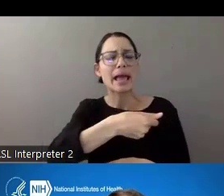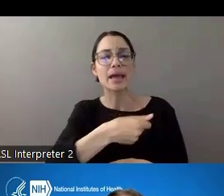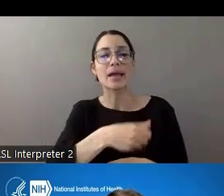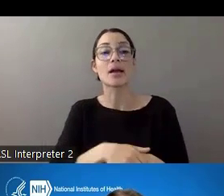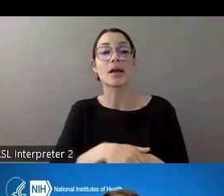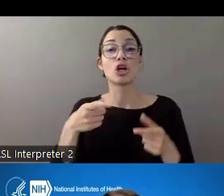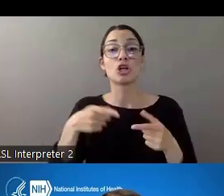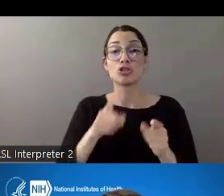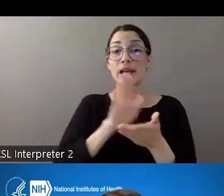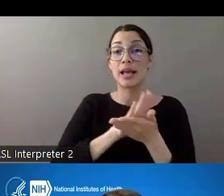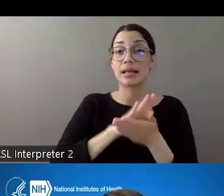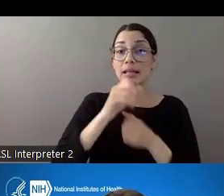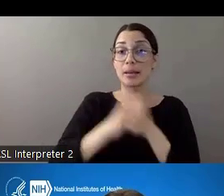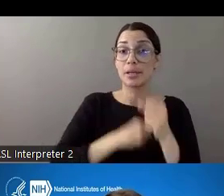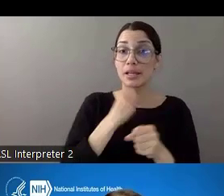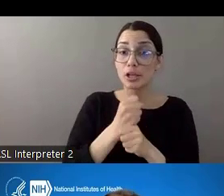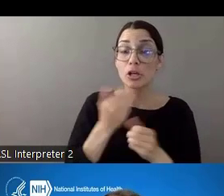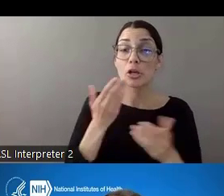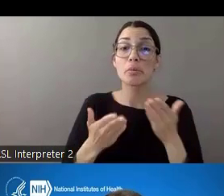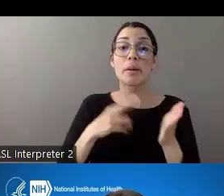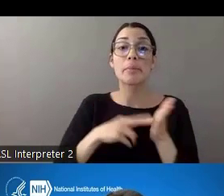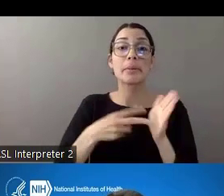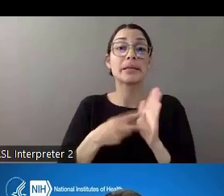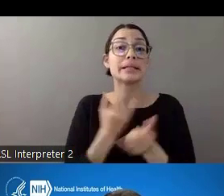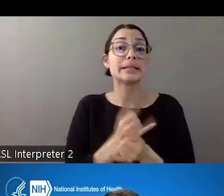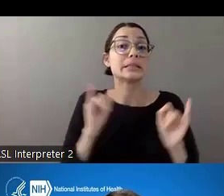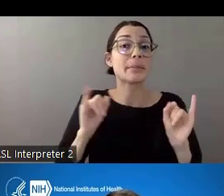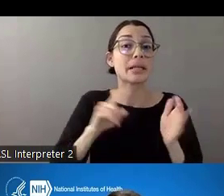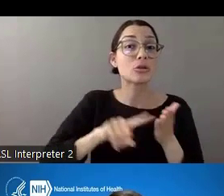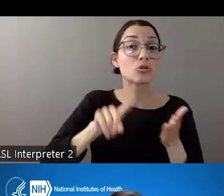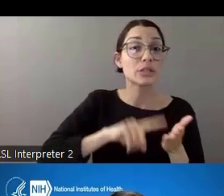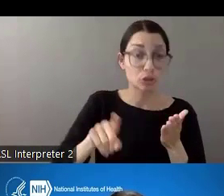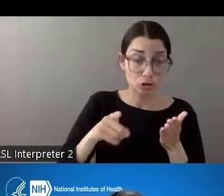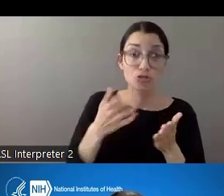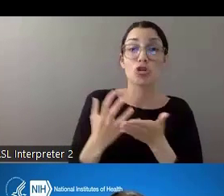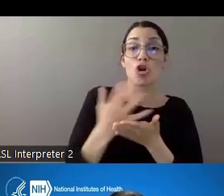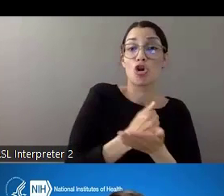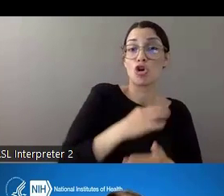that might be that they do independent research and get credit for that. But particularly for the summer,